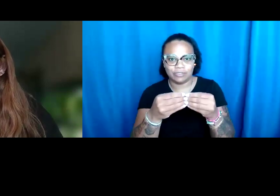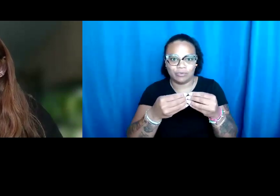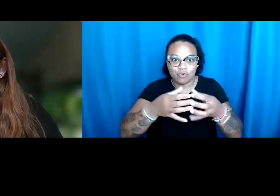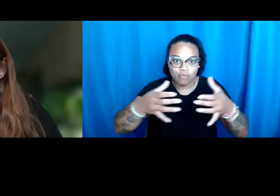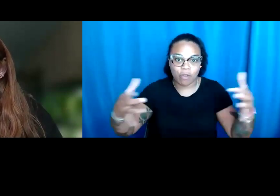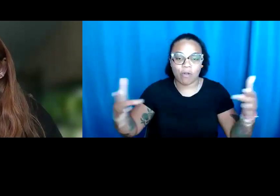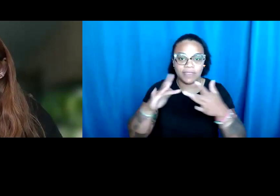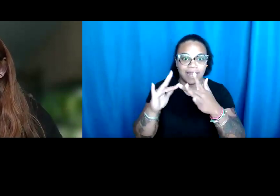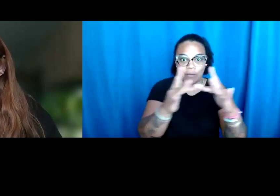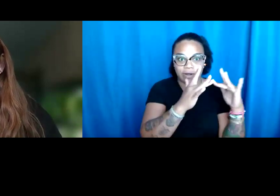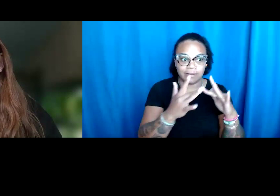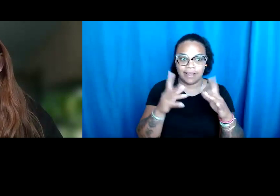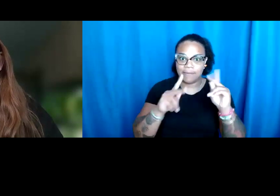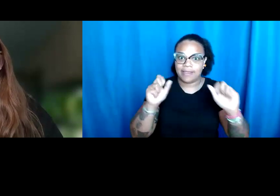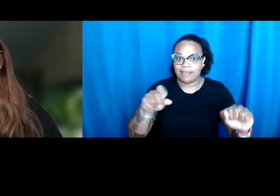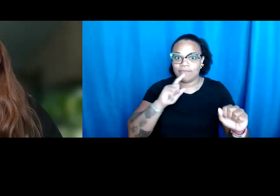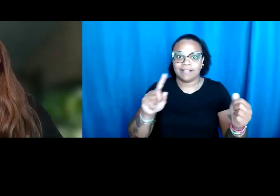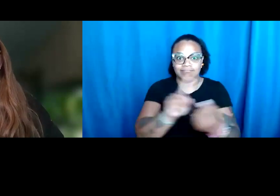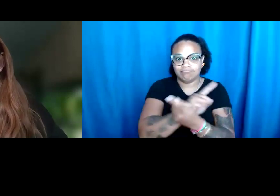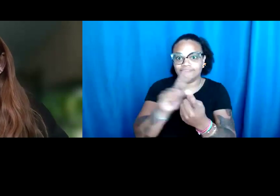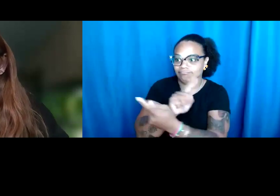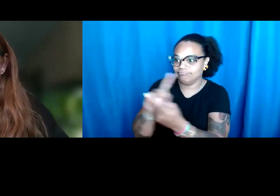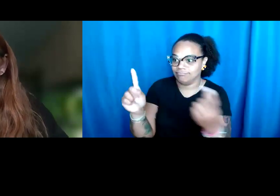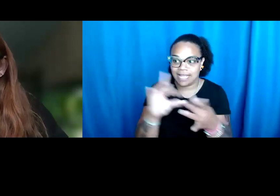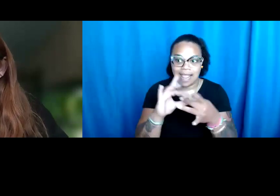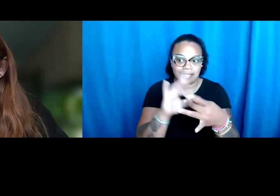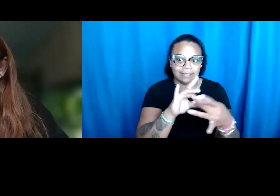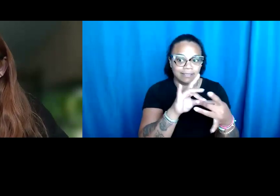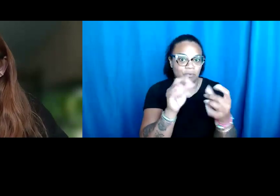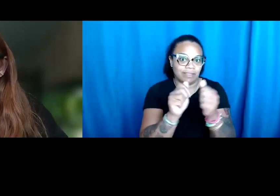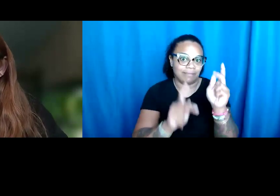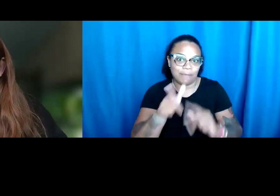And people can get connected.